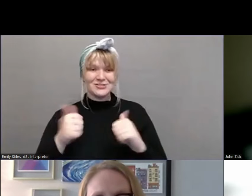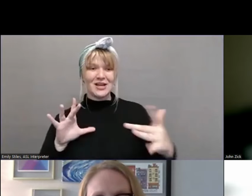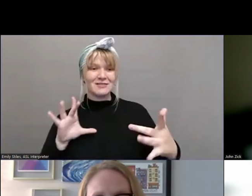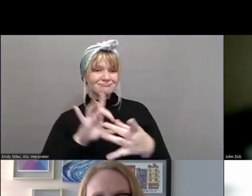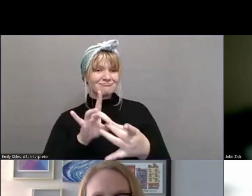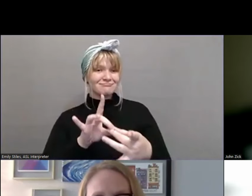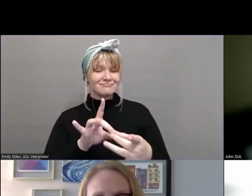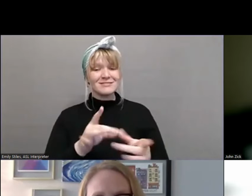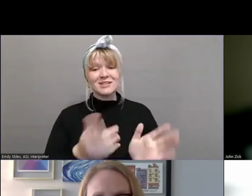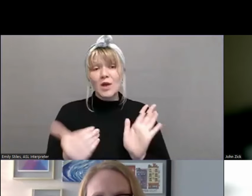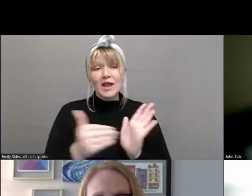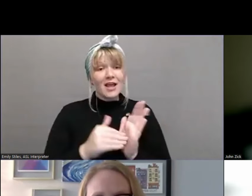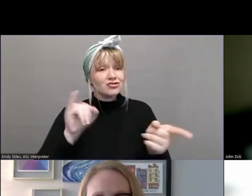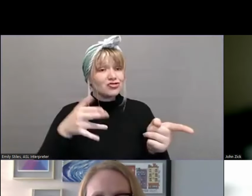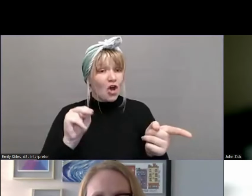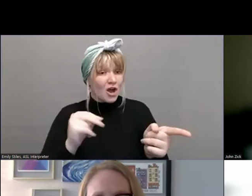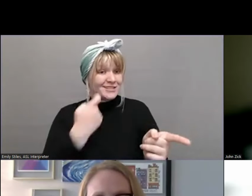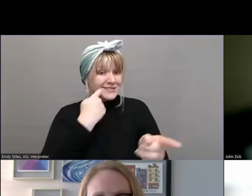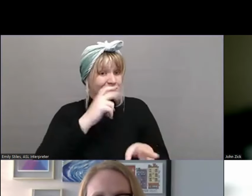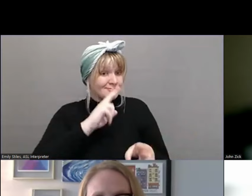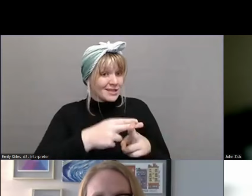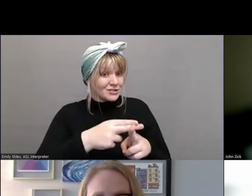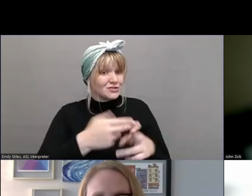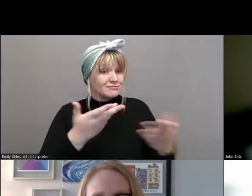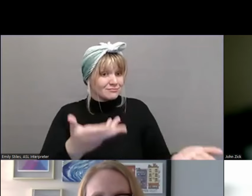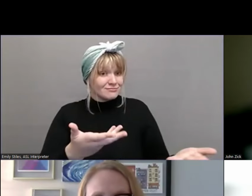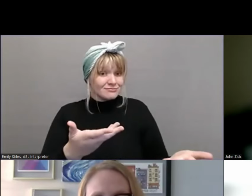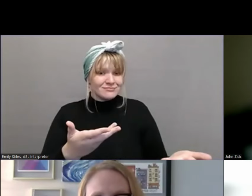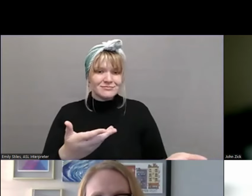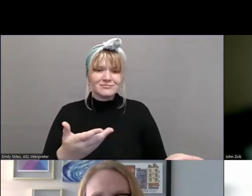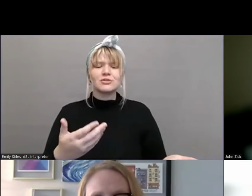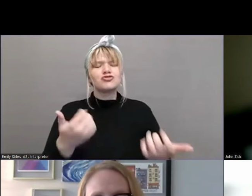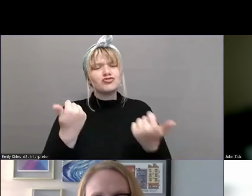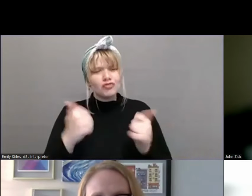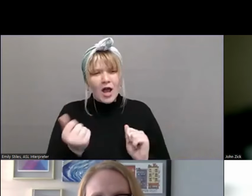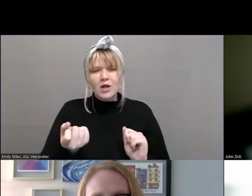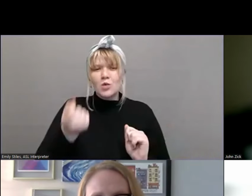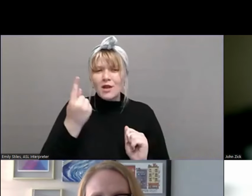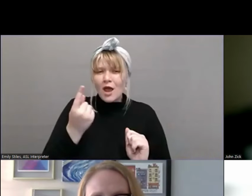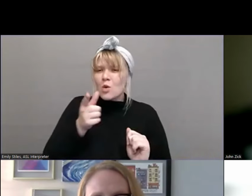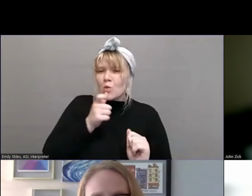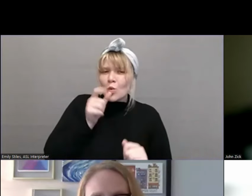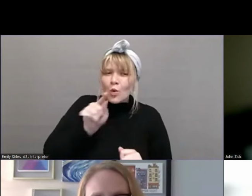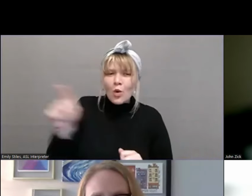Just like what John said, get to know your neighbors, especially in AT programs.